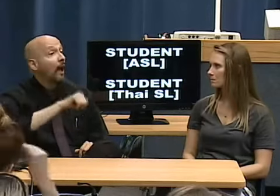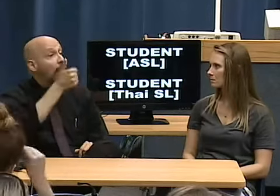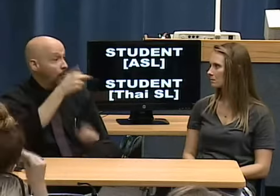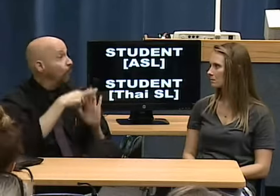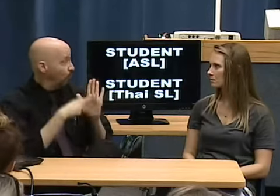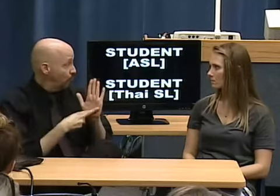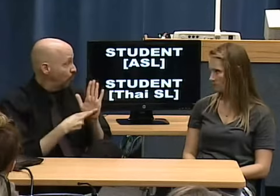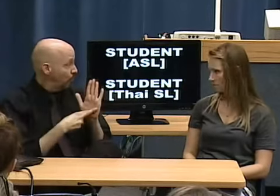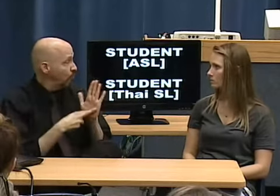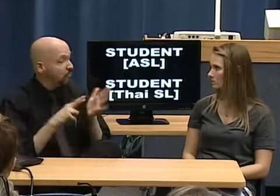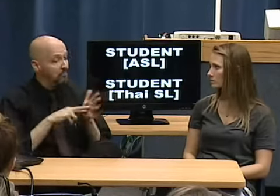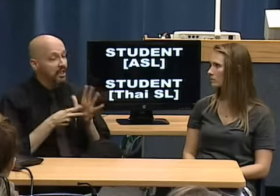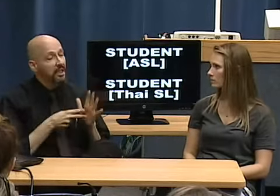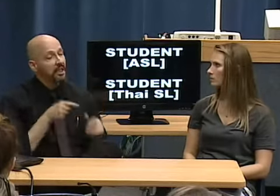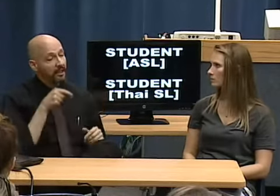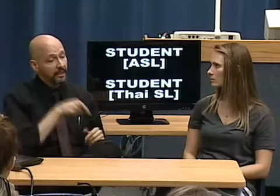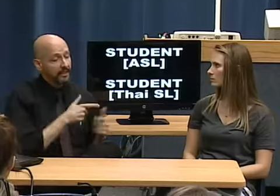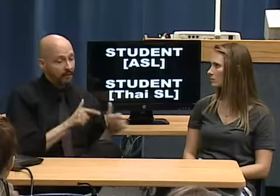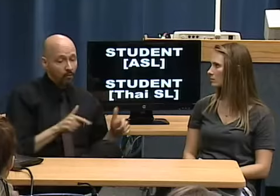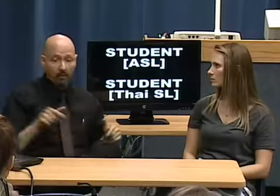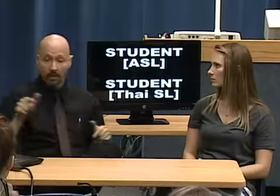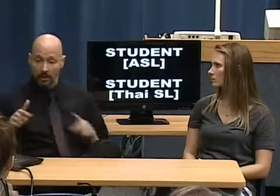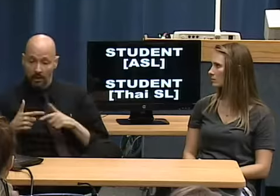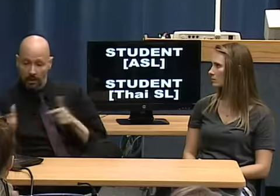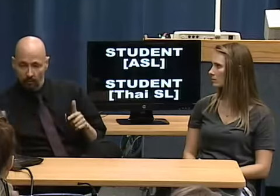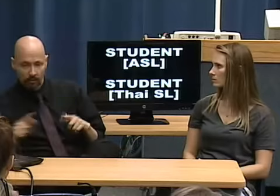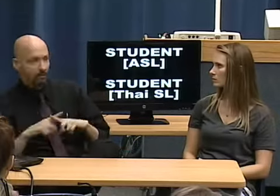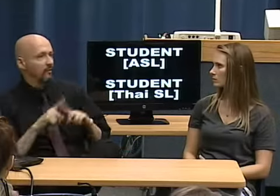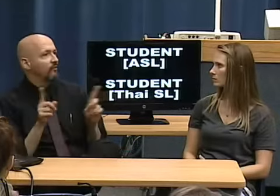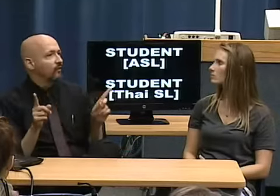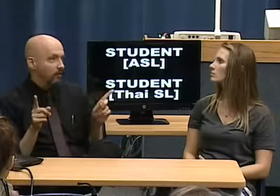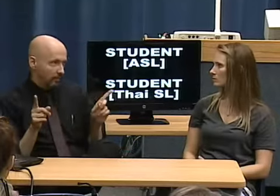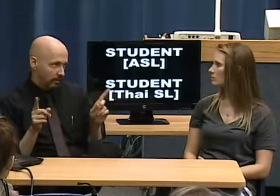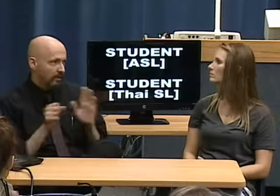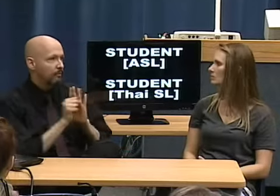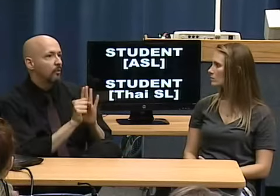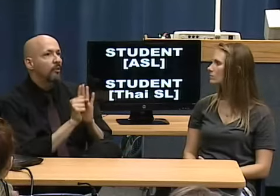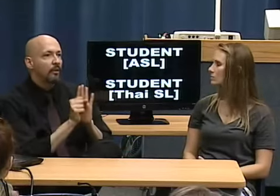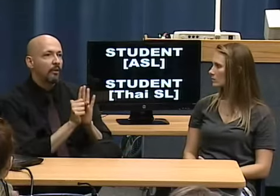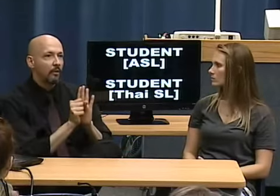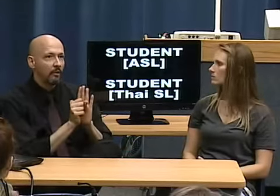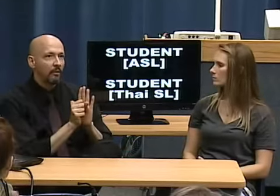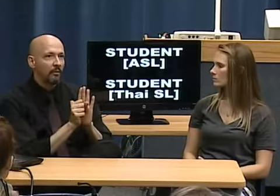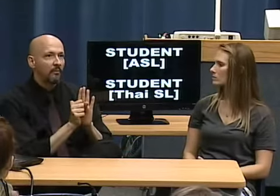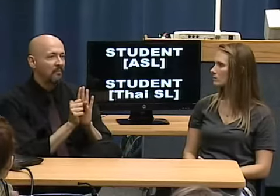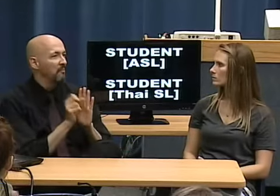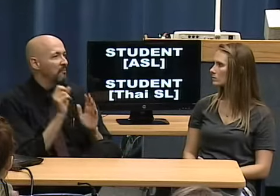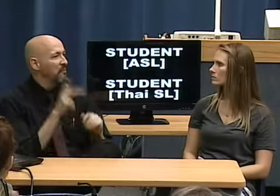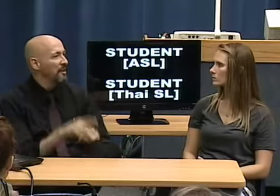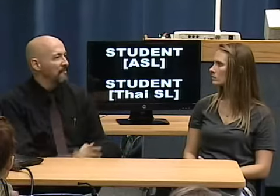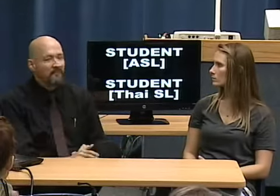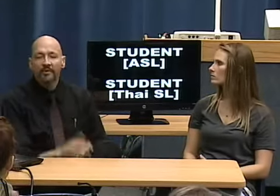That other rule means this language and this language are different. Different symbols. OK.